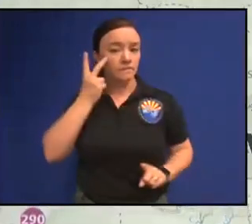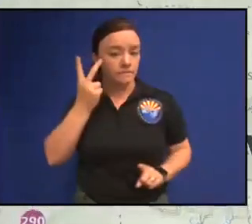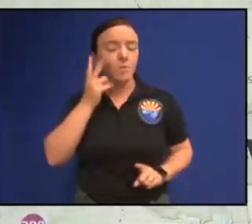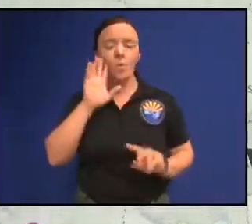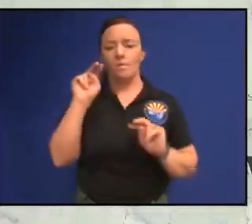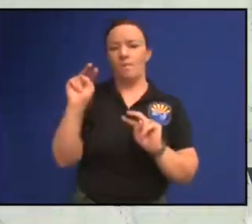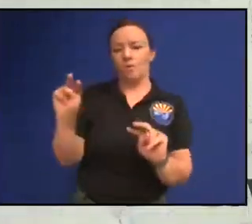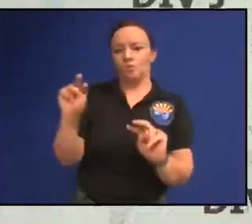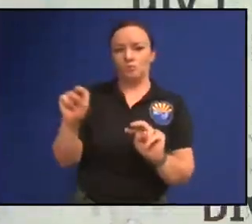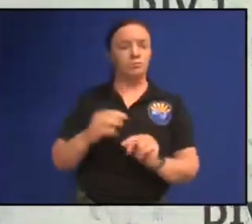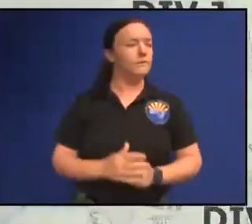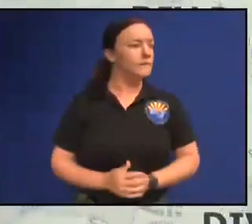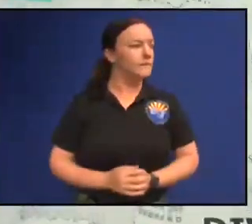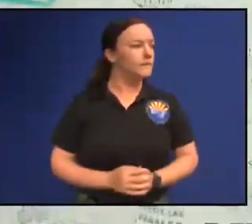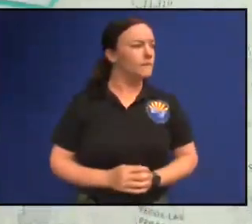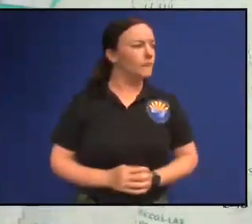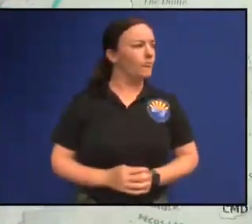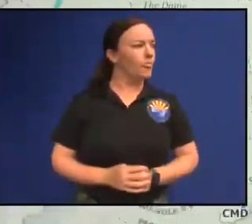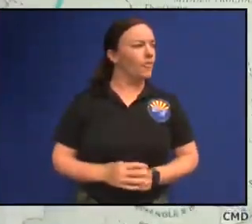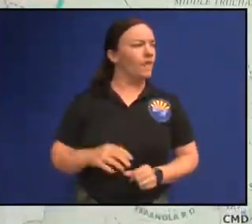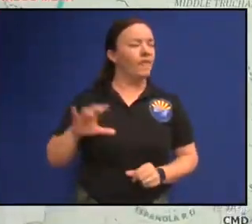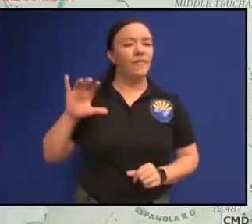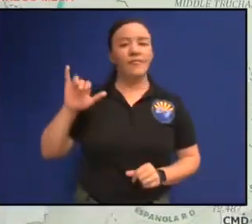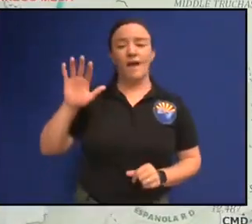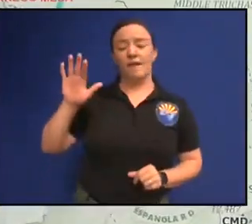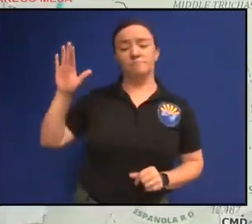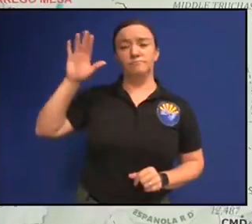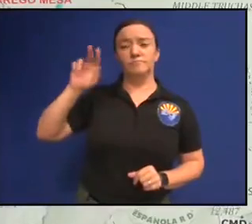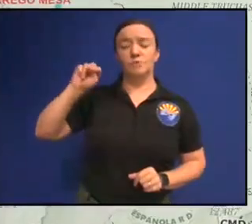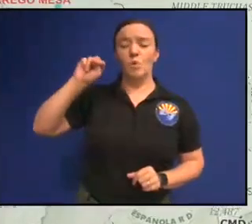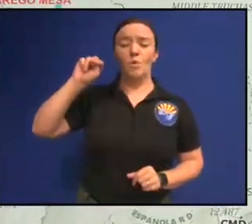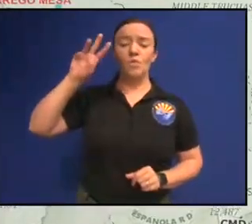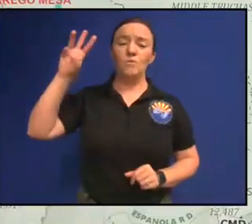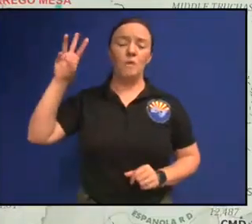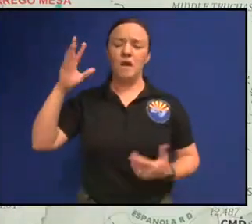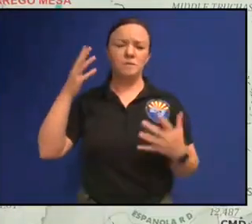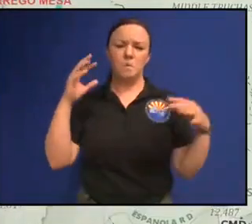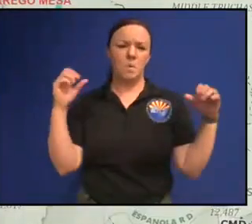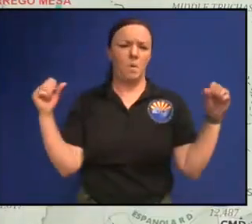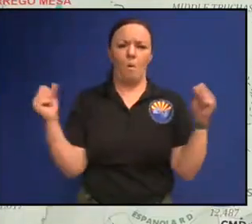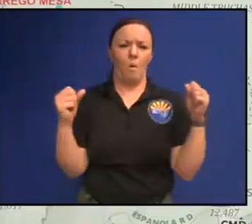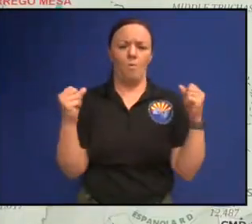WEEKS I HAVE BEEN HERE AND HASN'T MOVED. ANY NEW STARTS UP IN THERE WILL BE SOMETHING WE CLOSELY